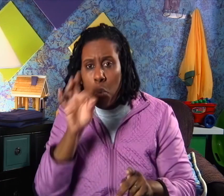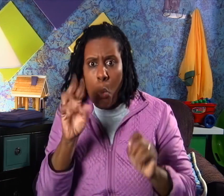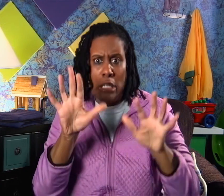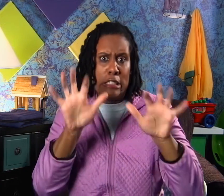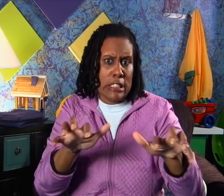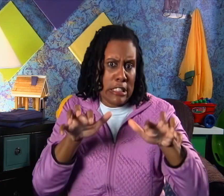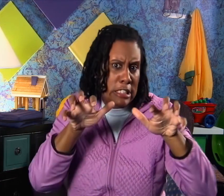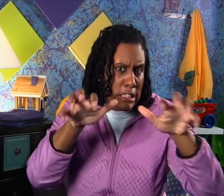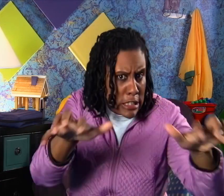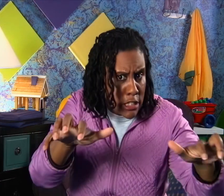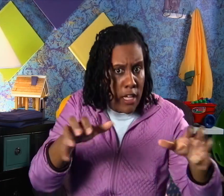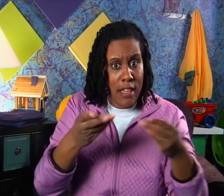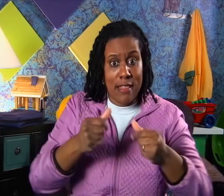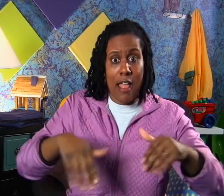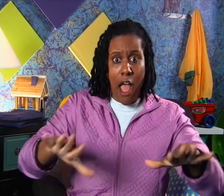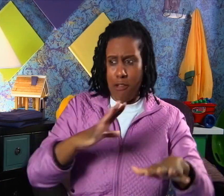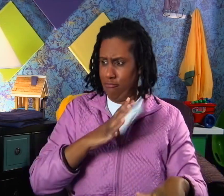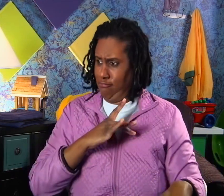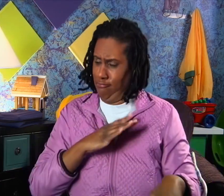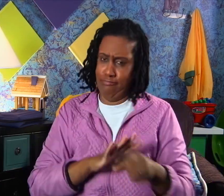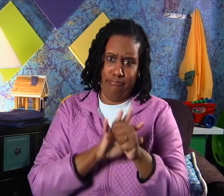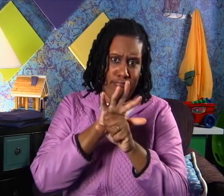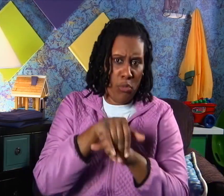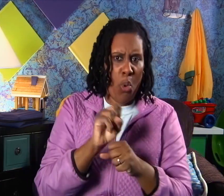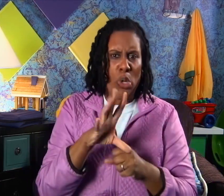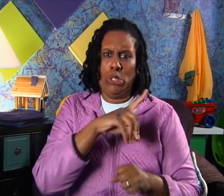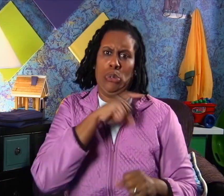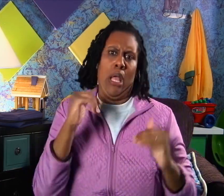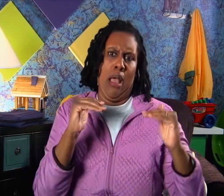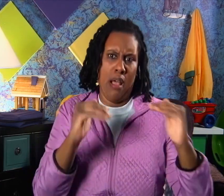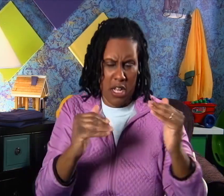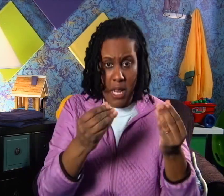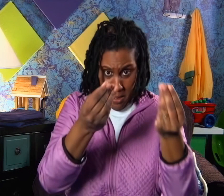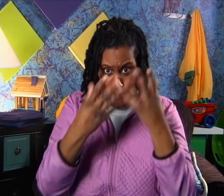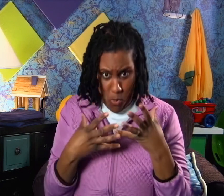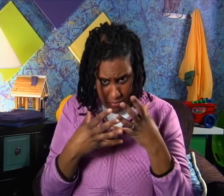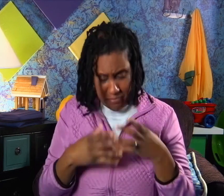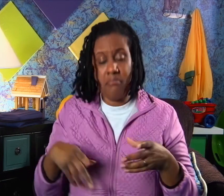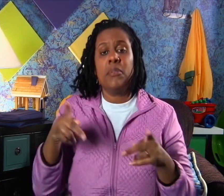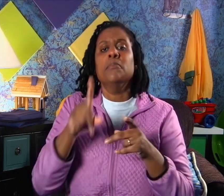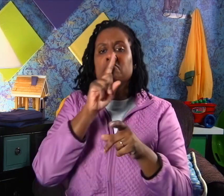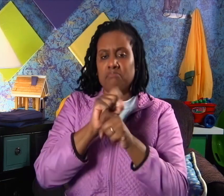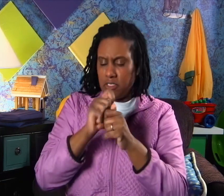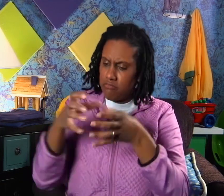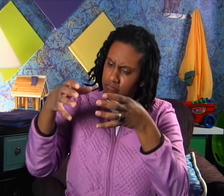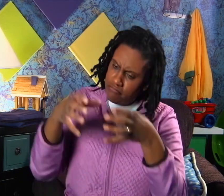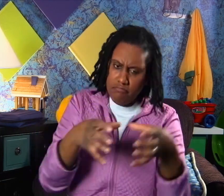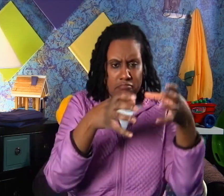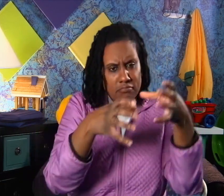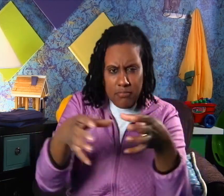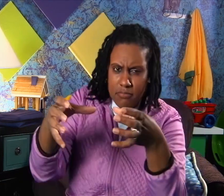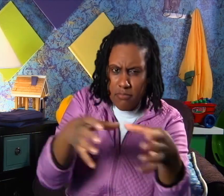AND IF A LOT OF PEOPLE LIVE IN THE CITY," MOSES SAID. SO THE MEN WENT OUT TO LOOK AT THE LAND,